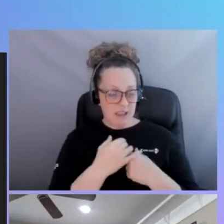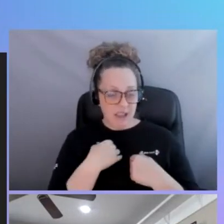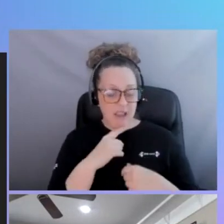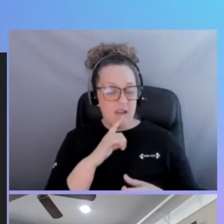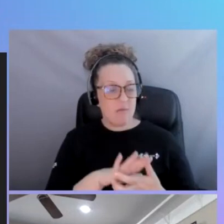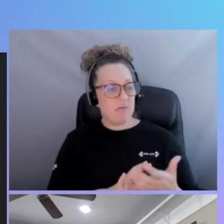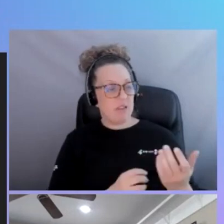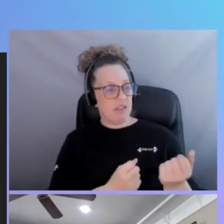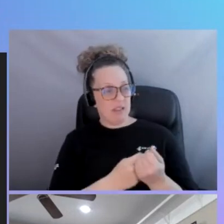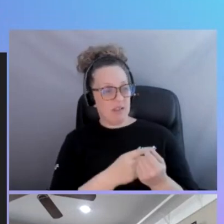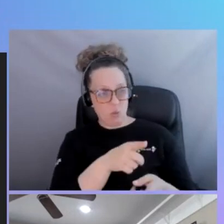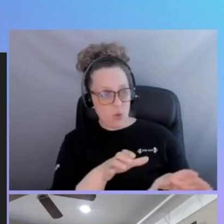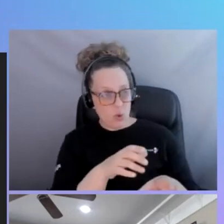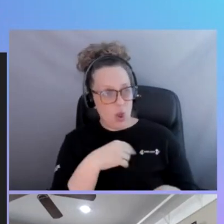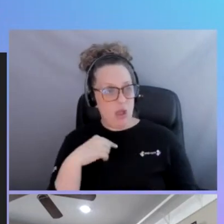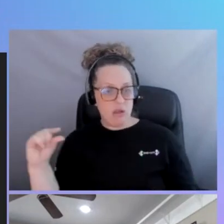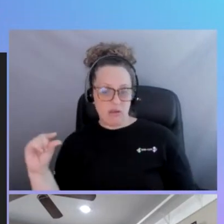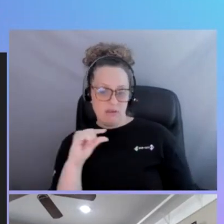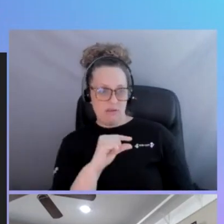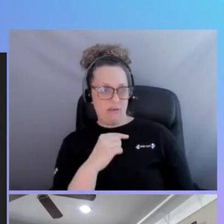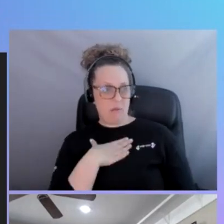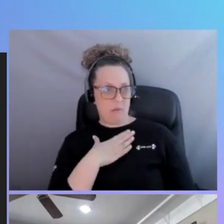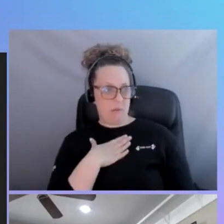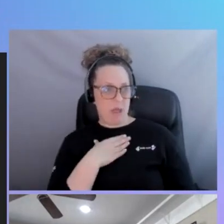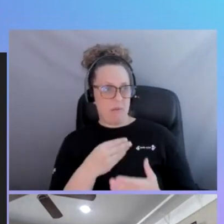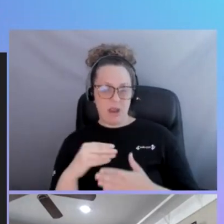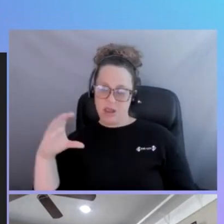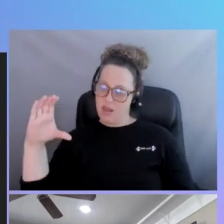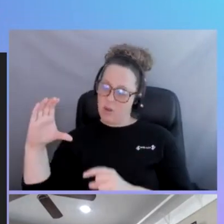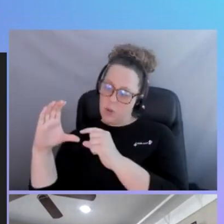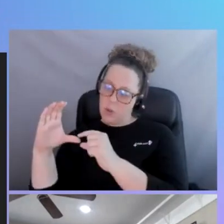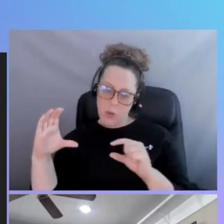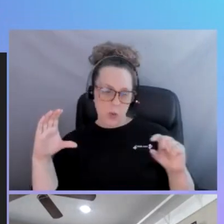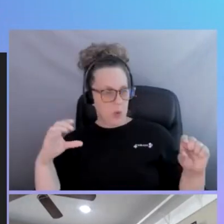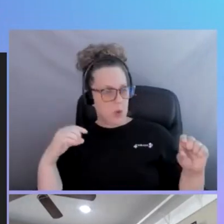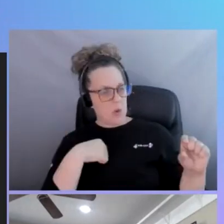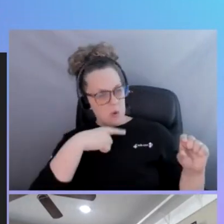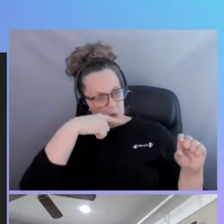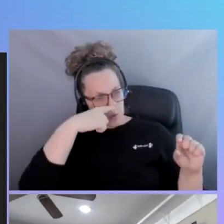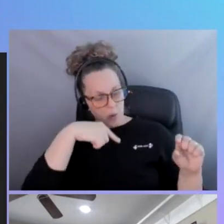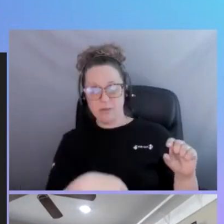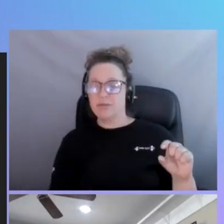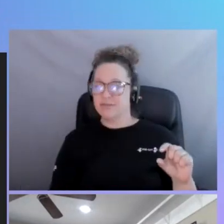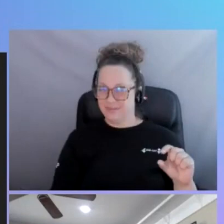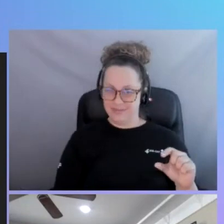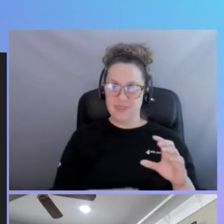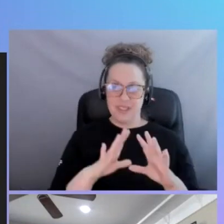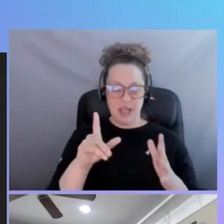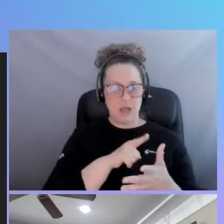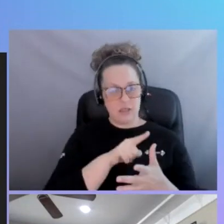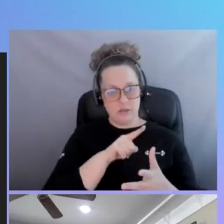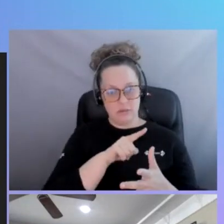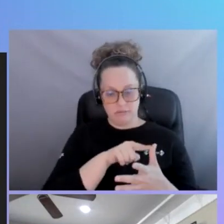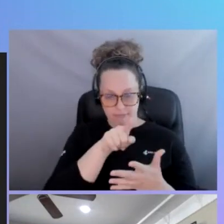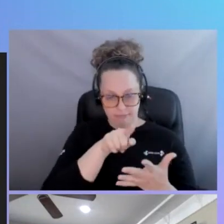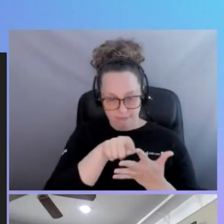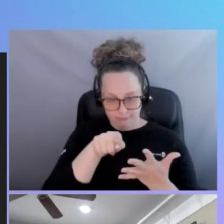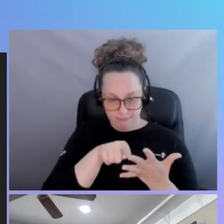you're doing. And I will give you a piece of my pie. Um, so there's a lot of ways you can use your sponsor. Uh, most of it